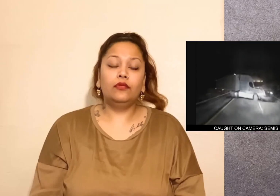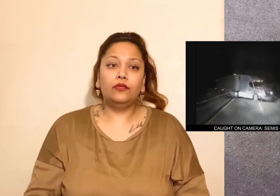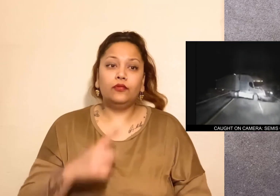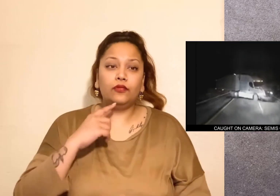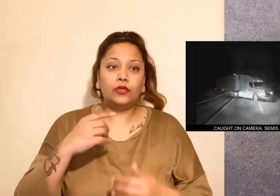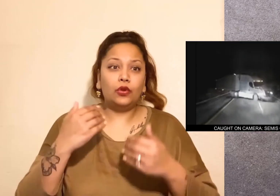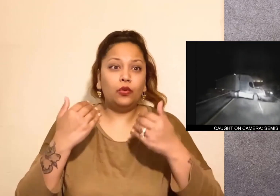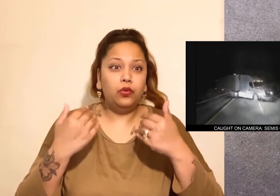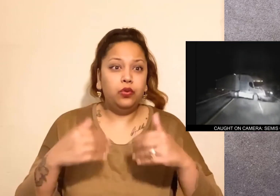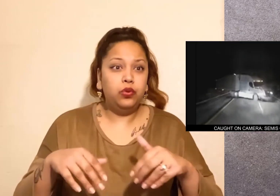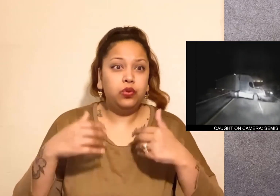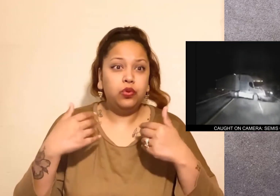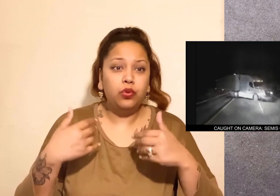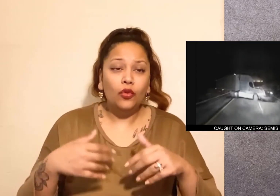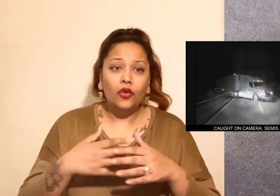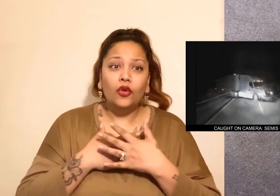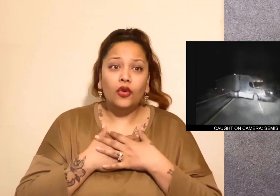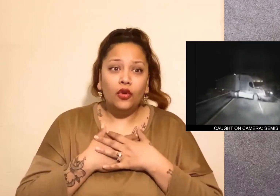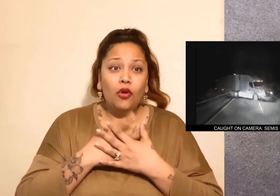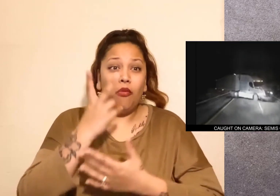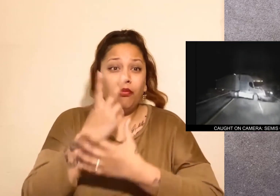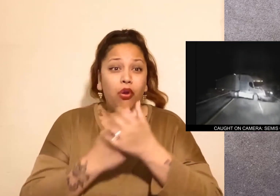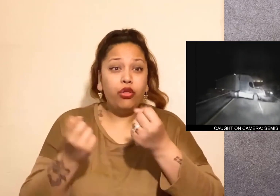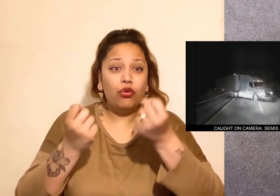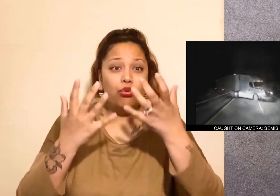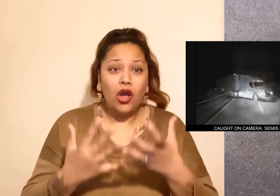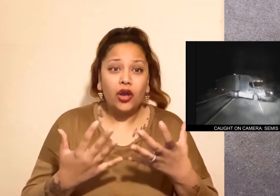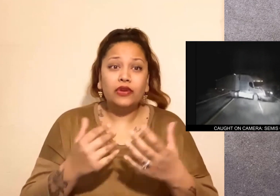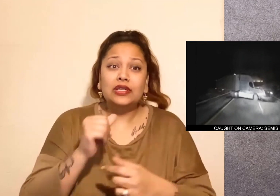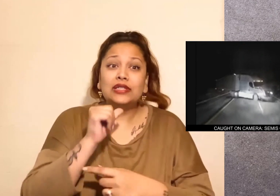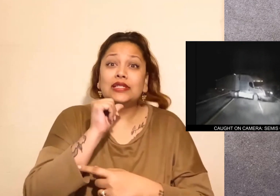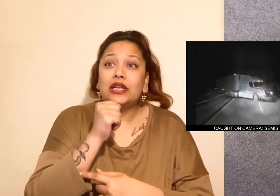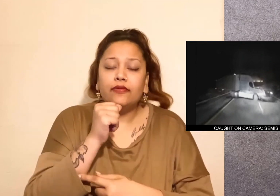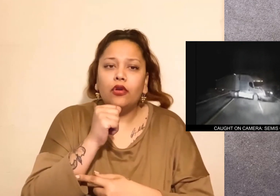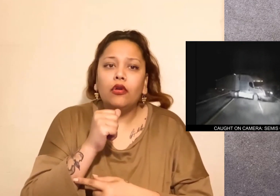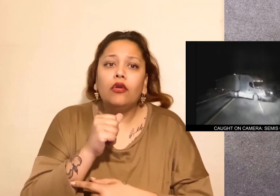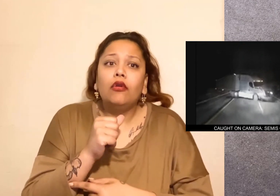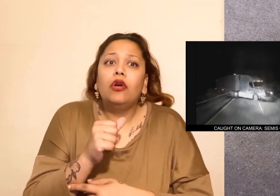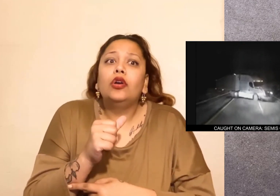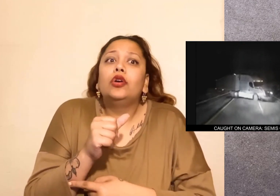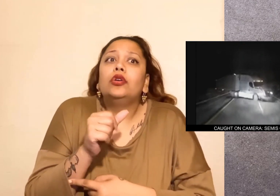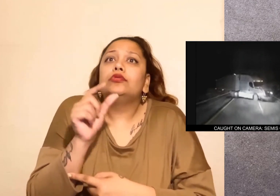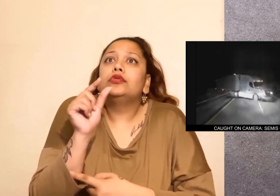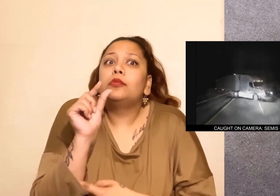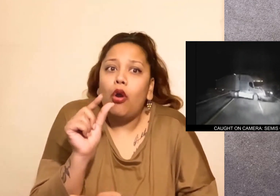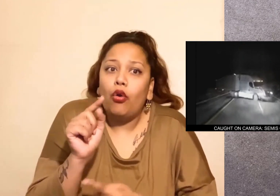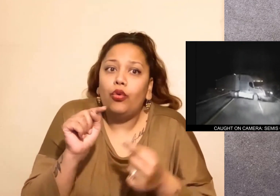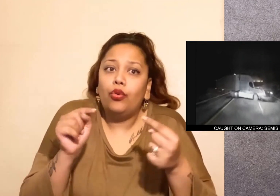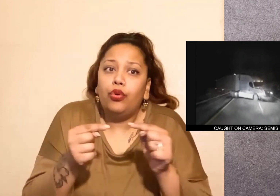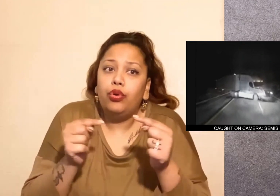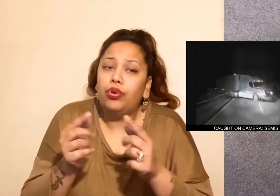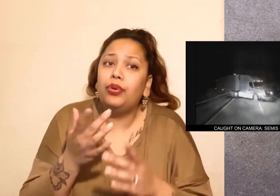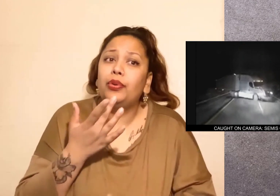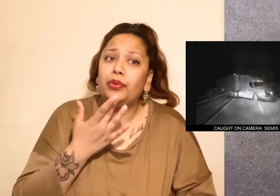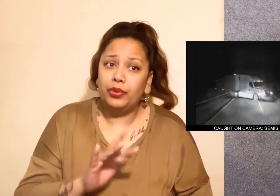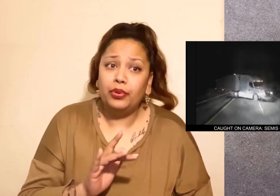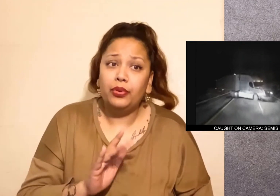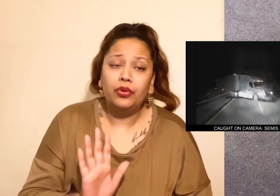wow miraculously both drivers suffered only minor injuries